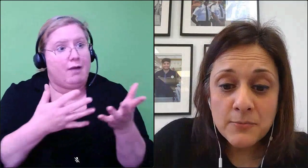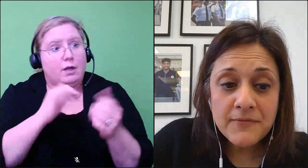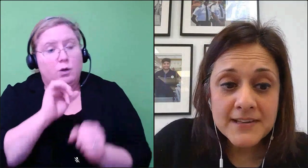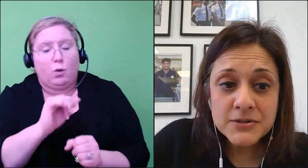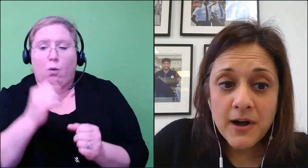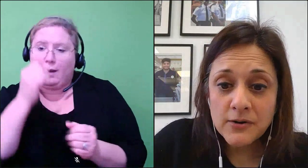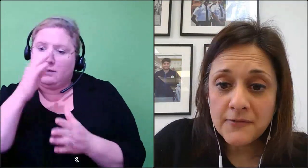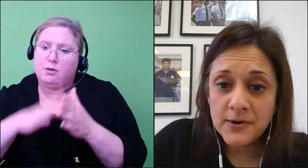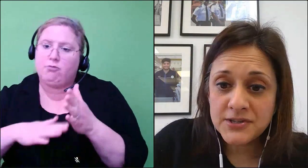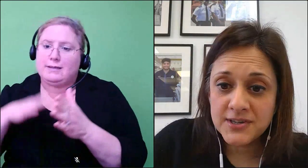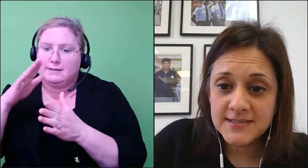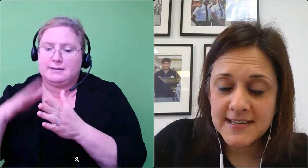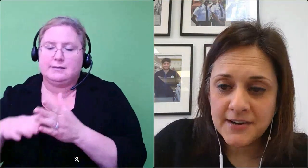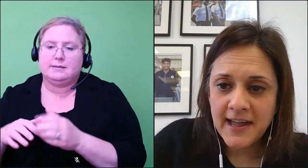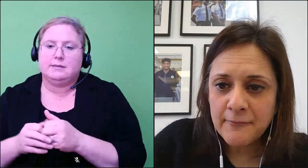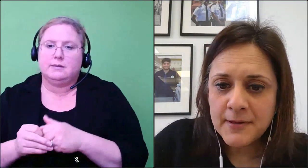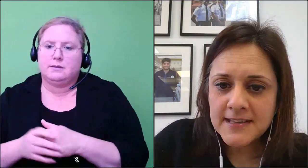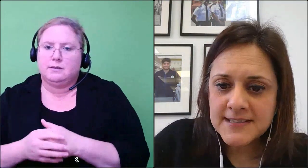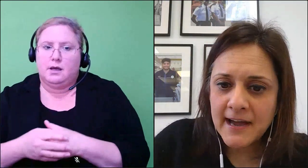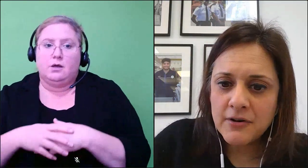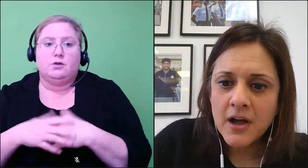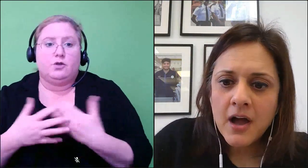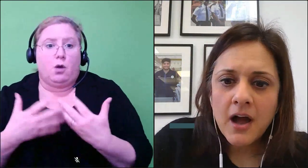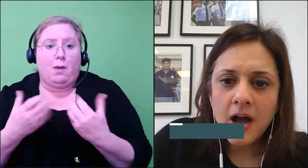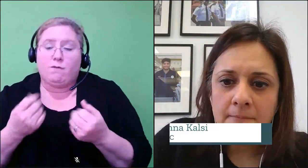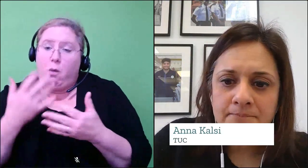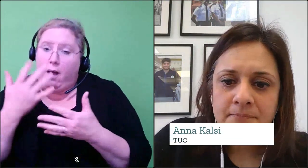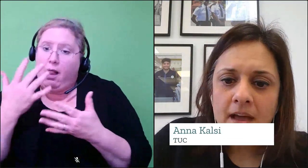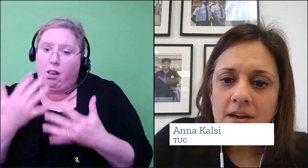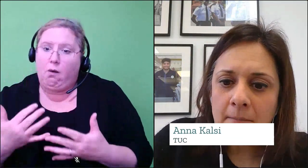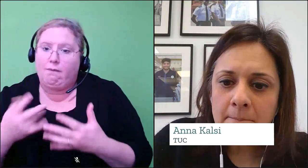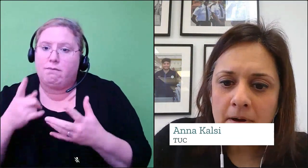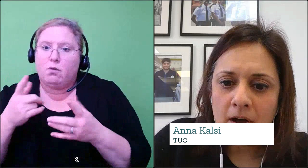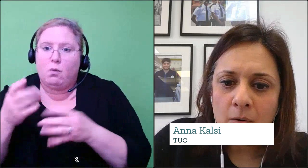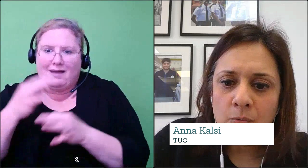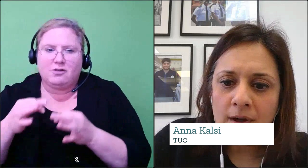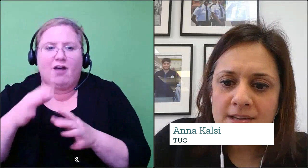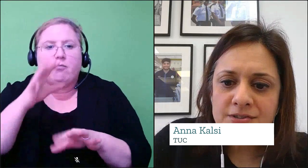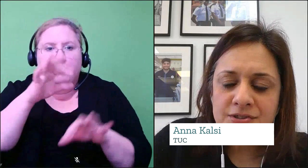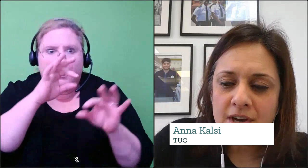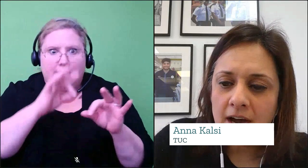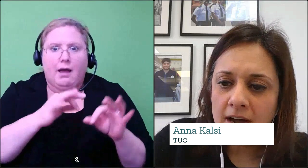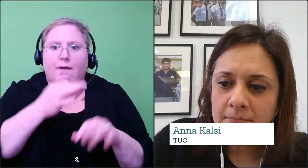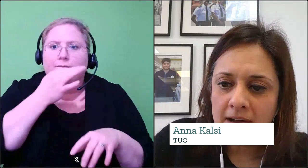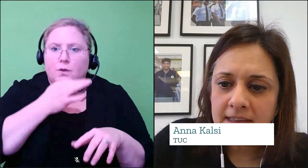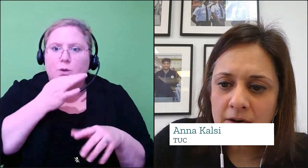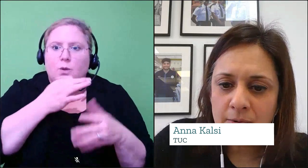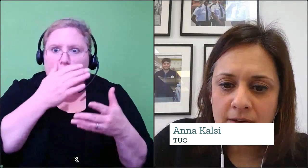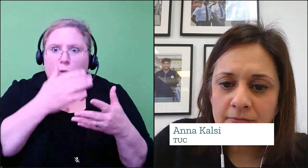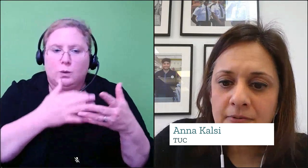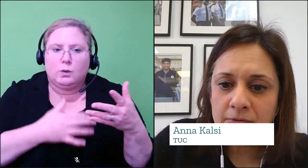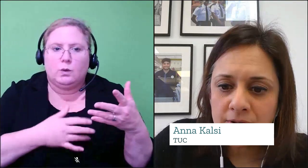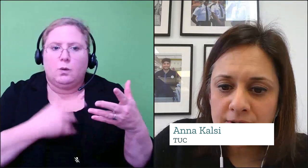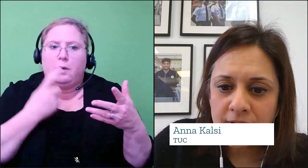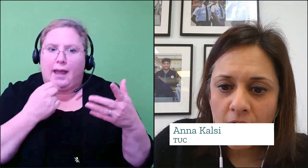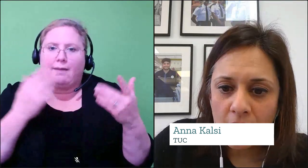So we've had quite a lot of questions, and I have picked out a number which I think we can focus on.